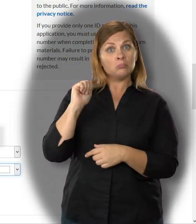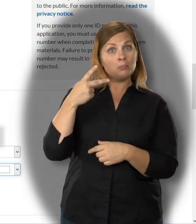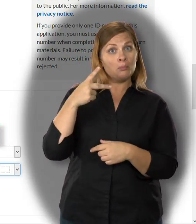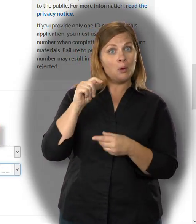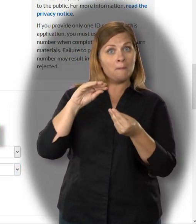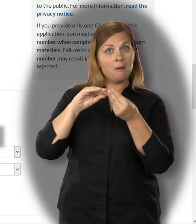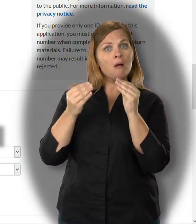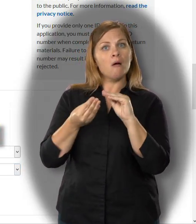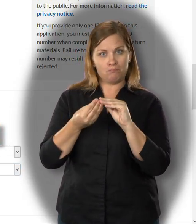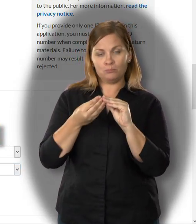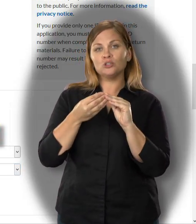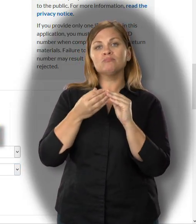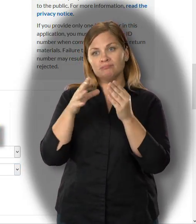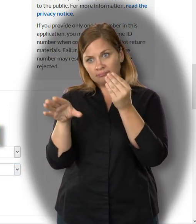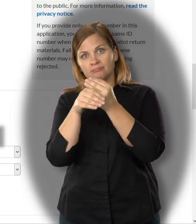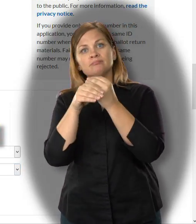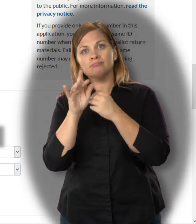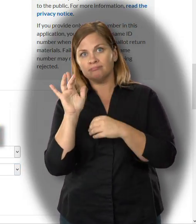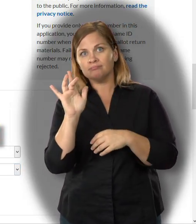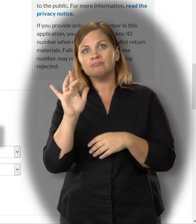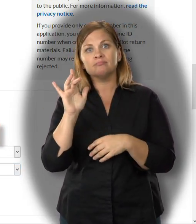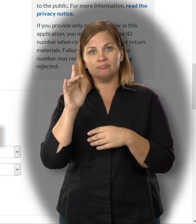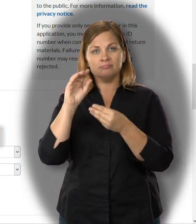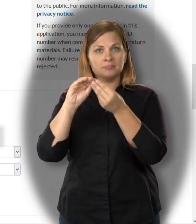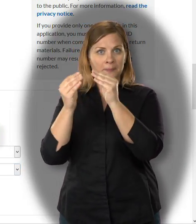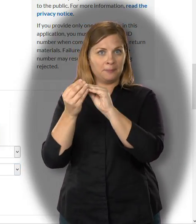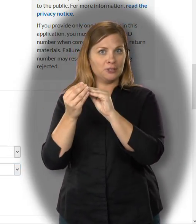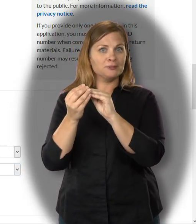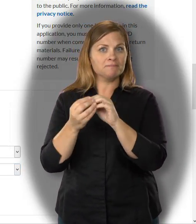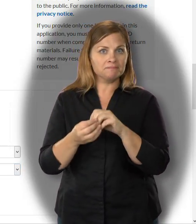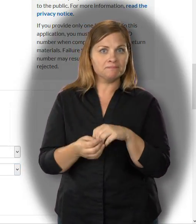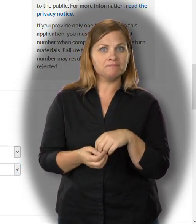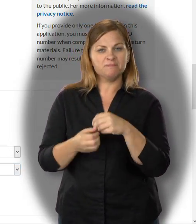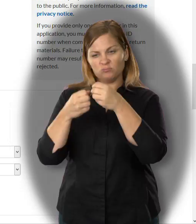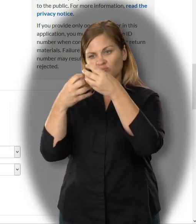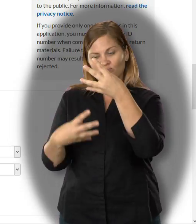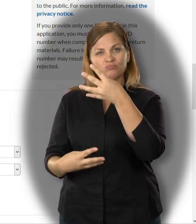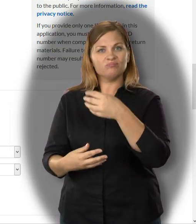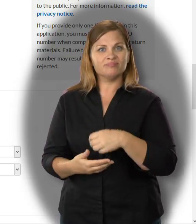use the Suffix field to type the "1/2."